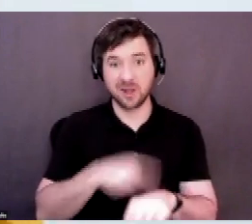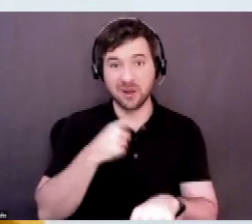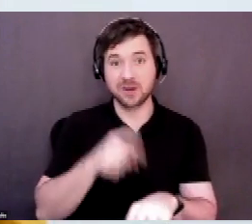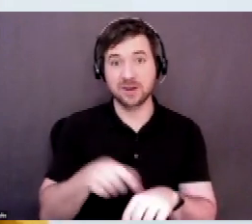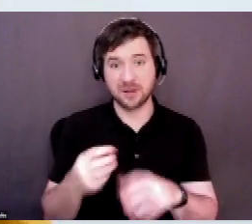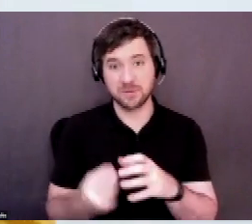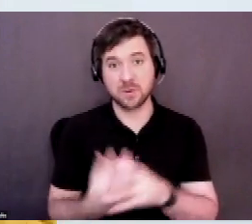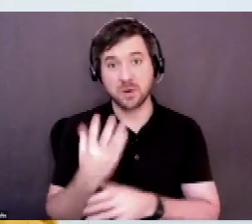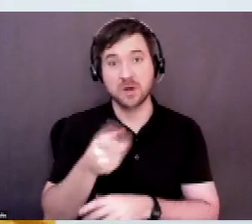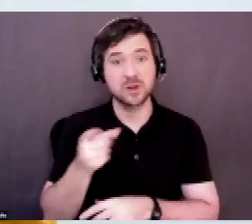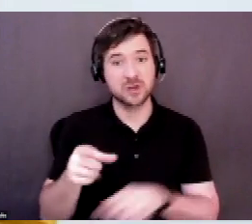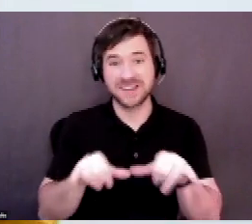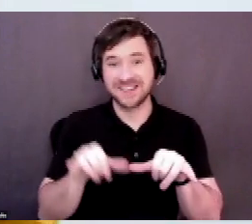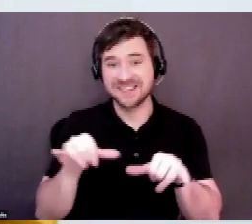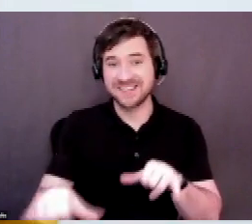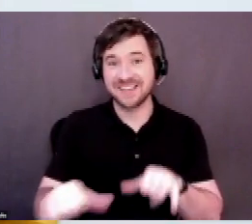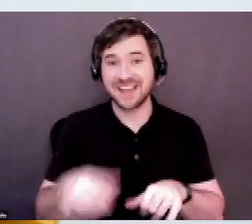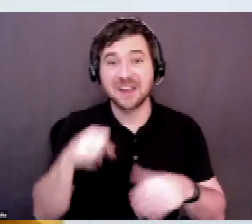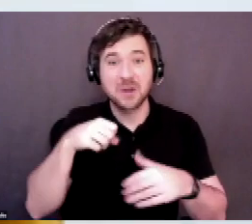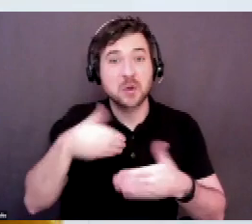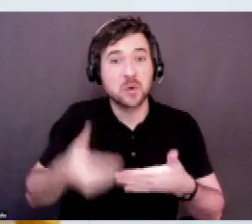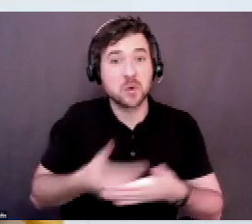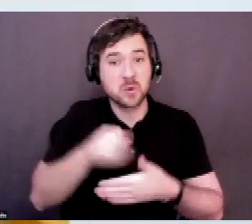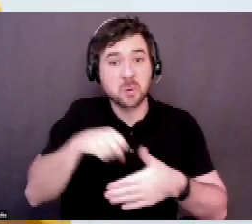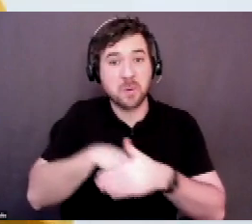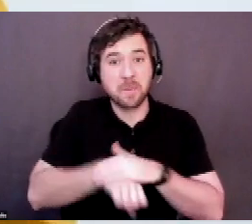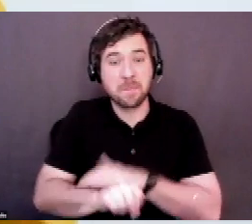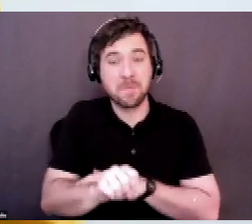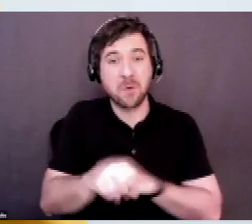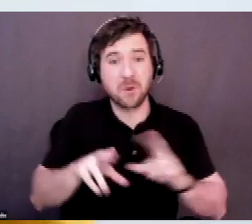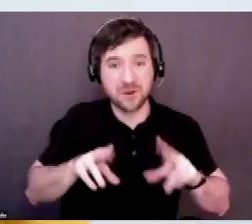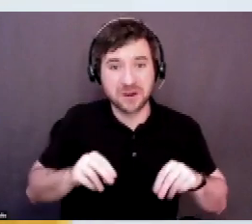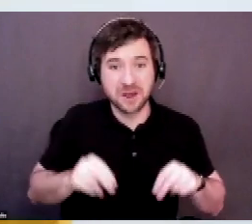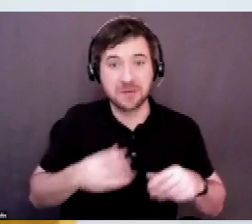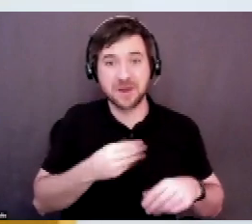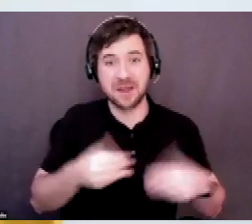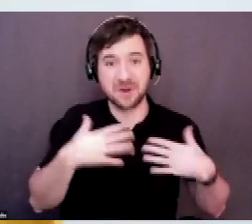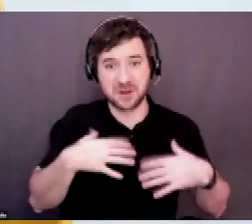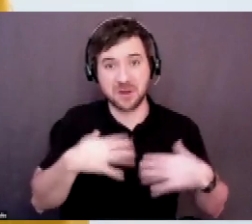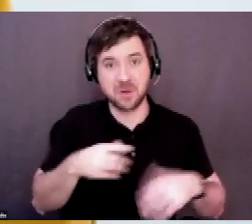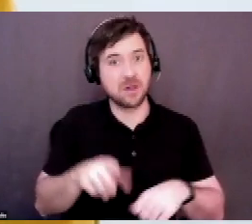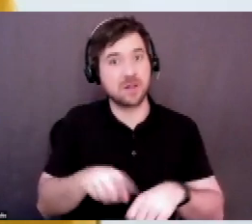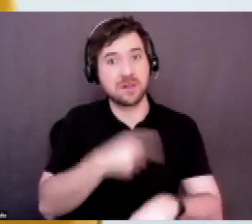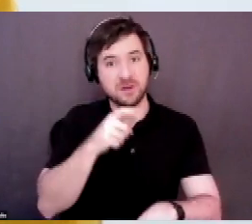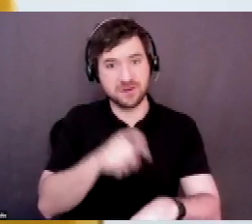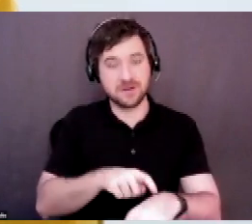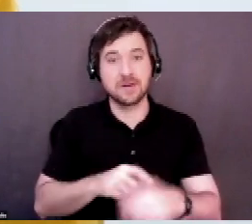newborn diapers and newborn clothes for a long time. I kind of had that period of